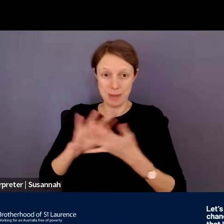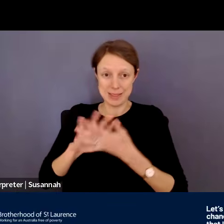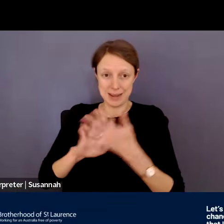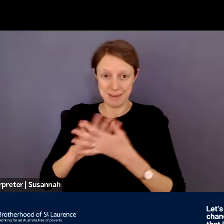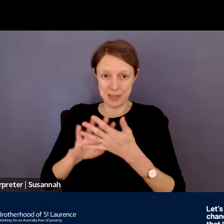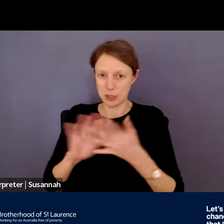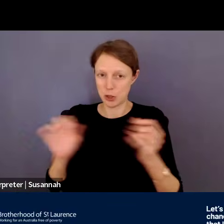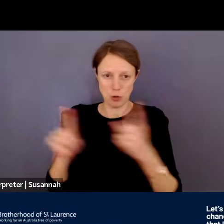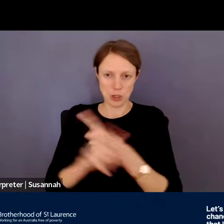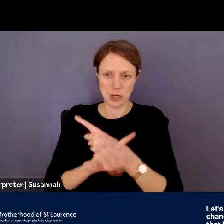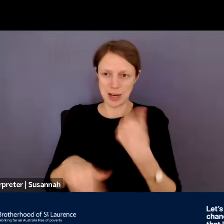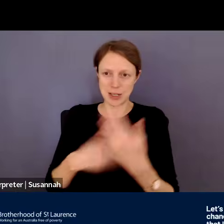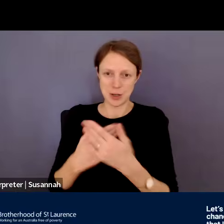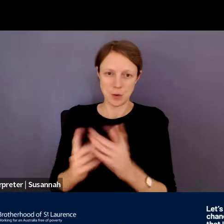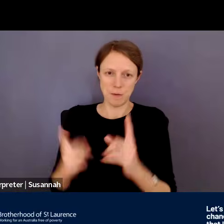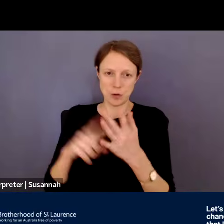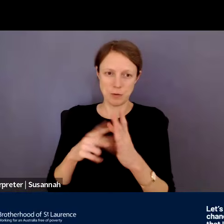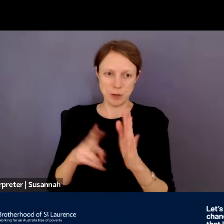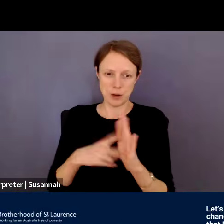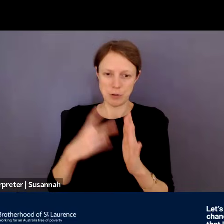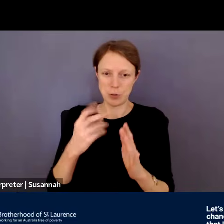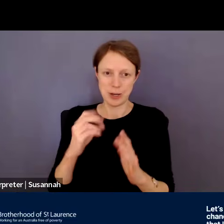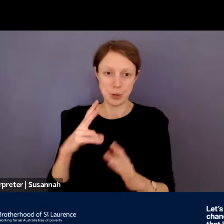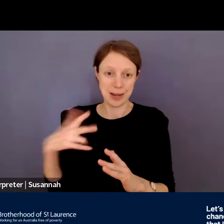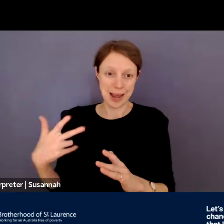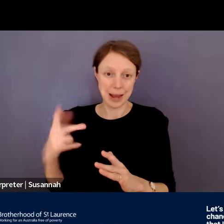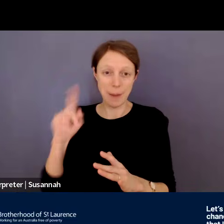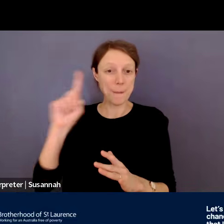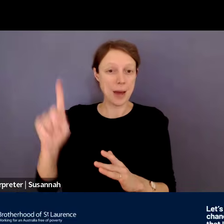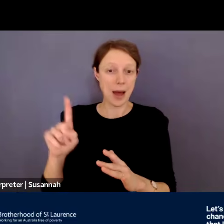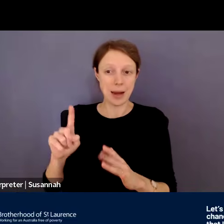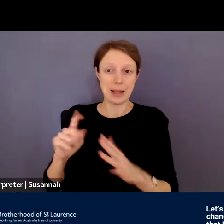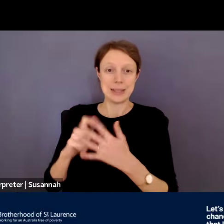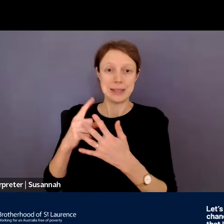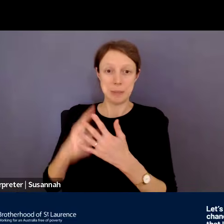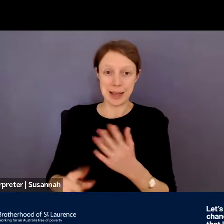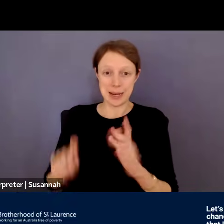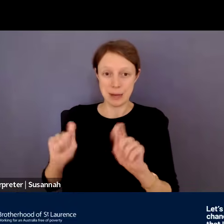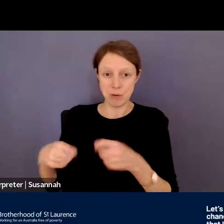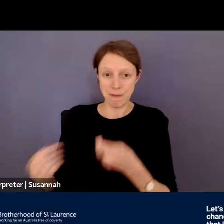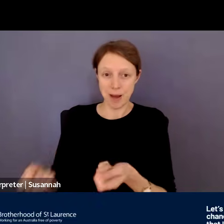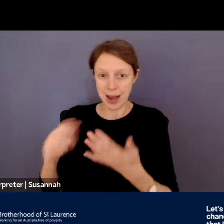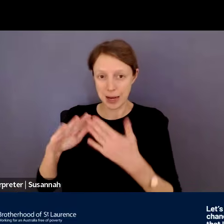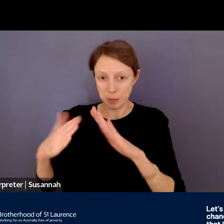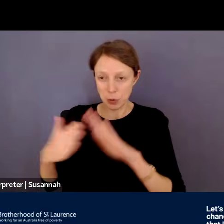is widely discussed in the disability provider community that people are experiencing the NDIA